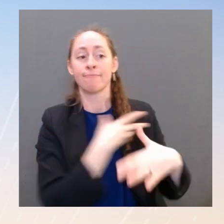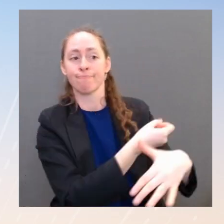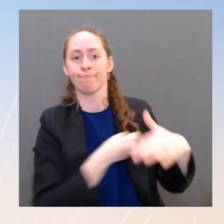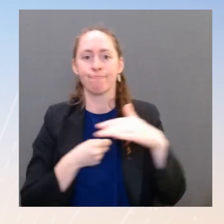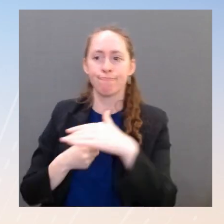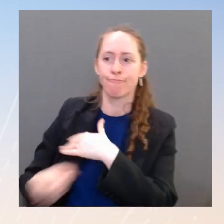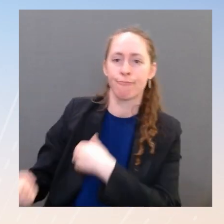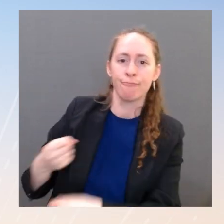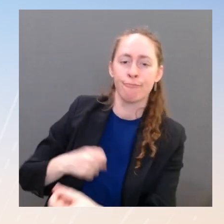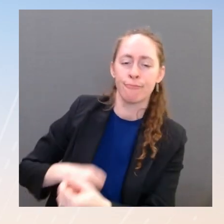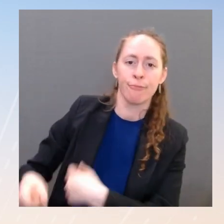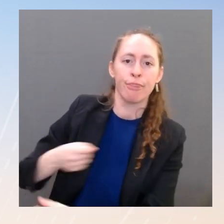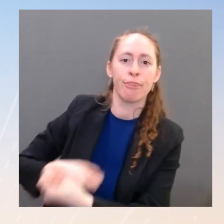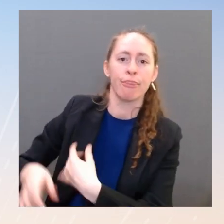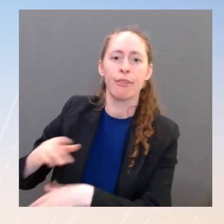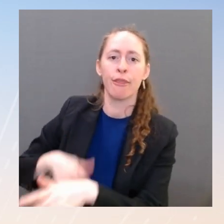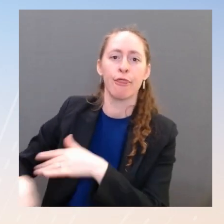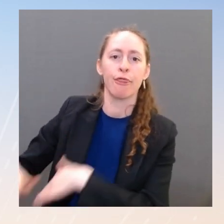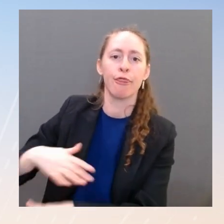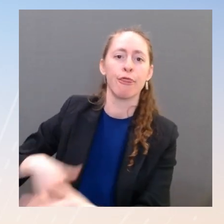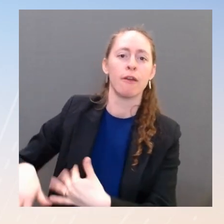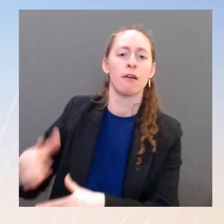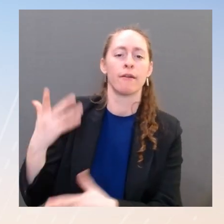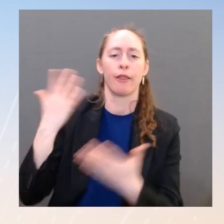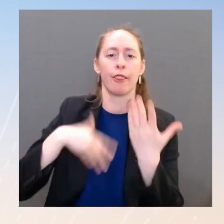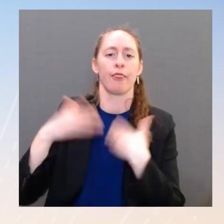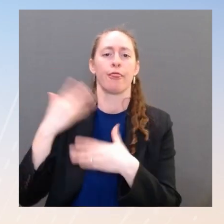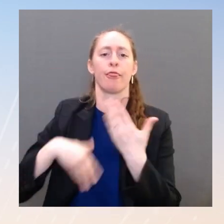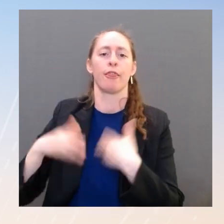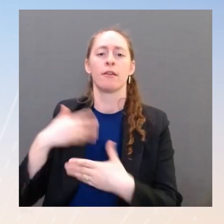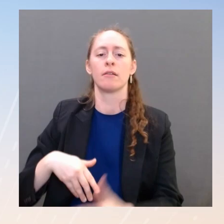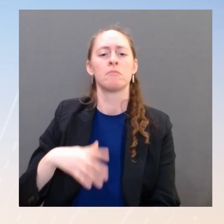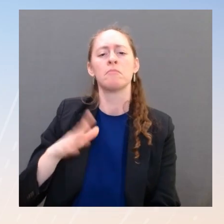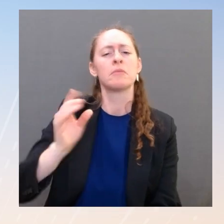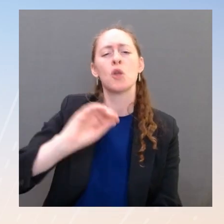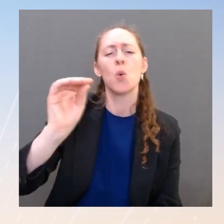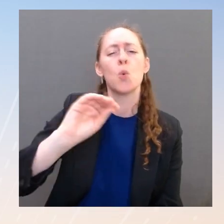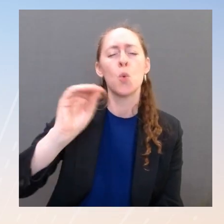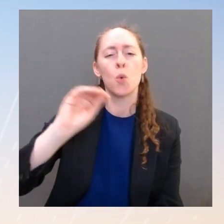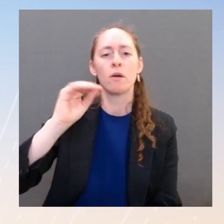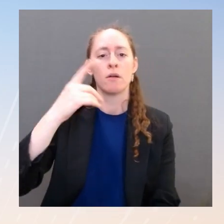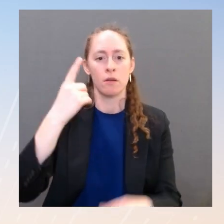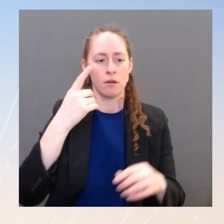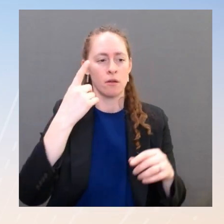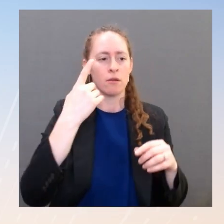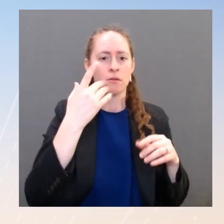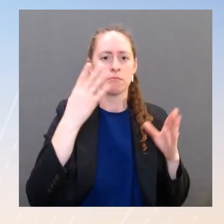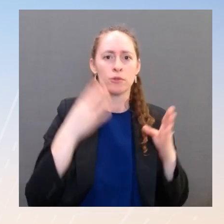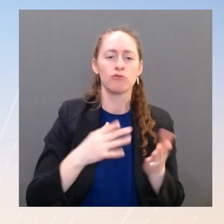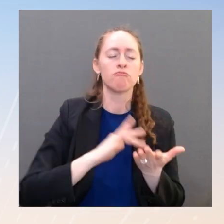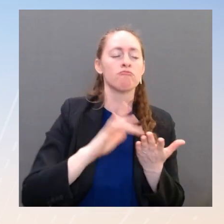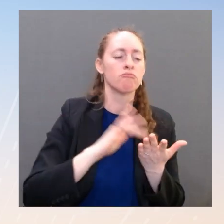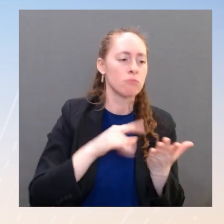what is true or false online or -- or otherwise. It will operate in a nonpartisan and apolitical manner.